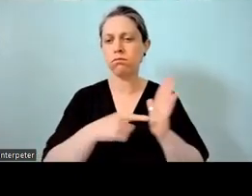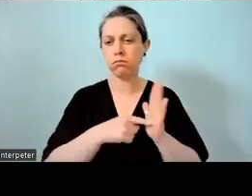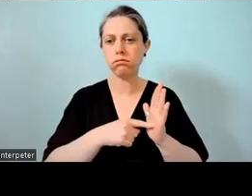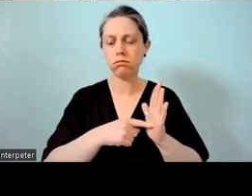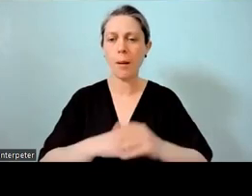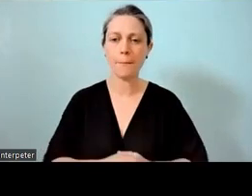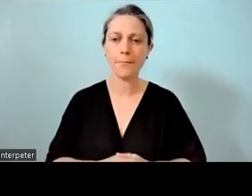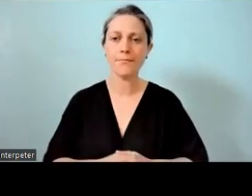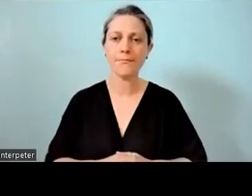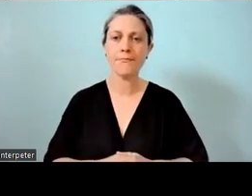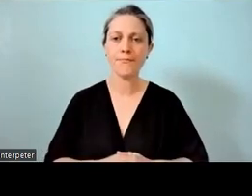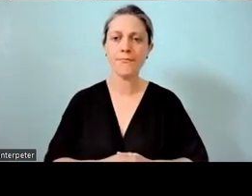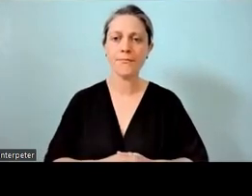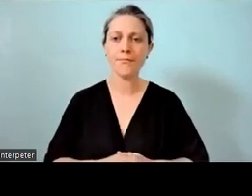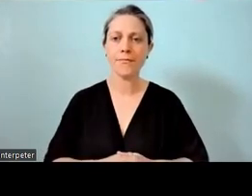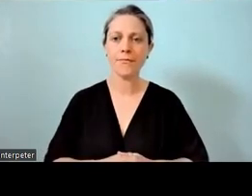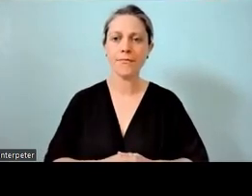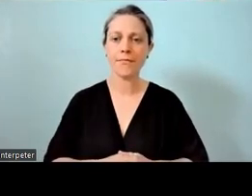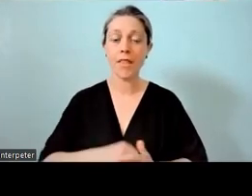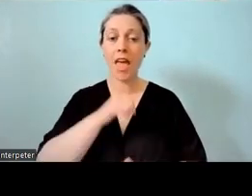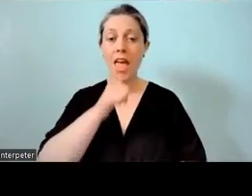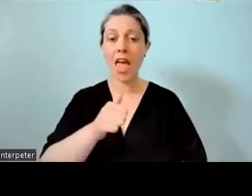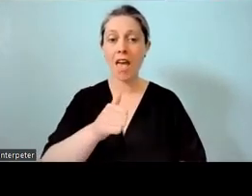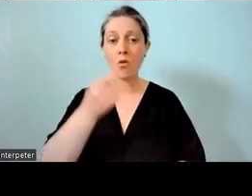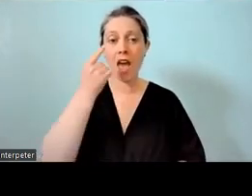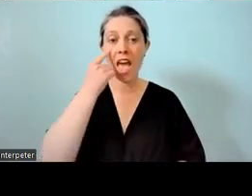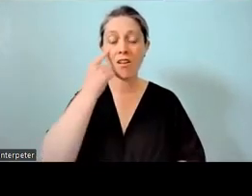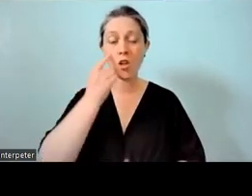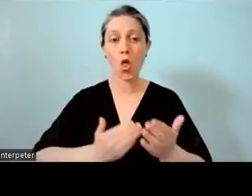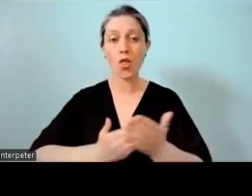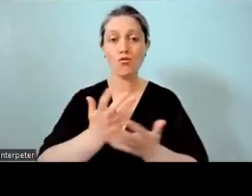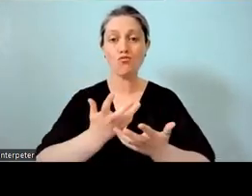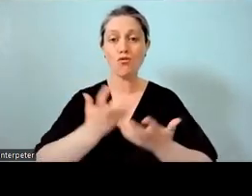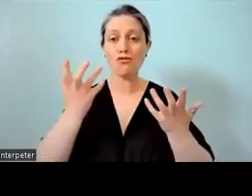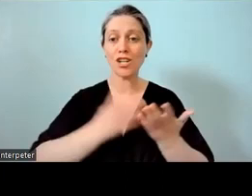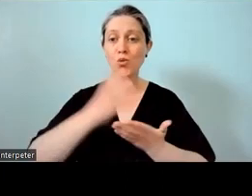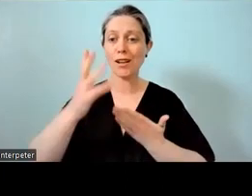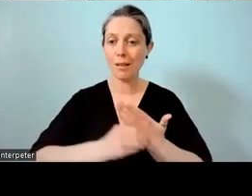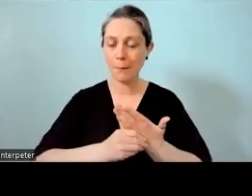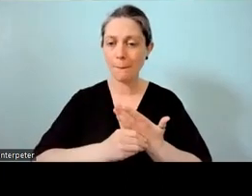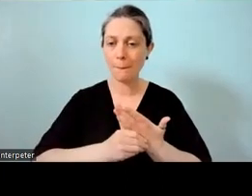And if you look closely through Te Mātaiaho and then as we look at some of the early work